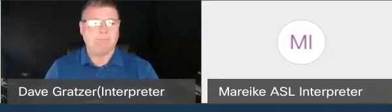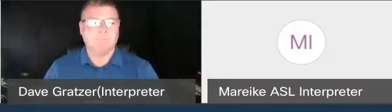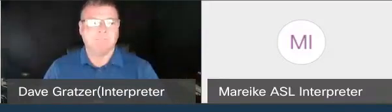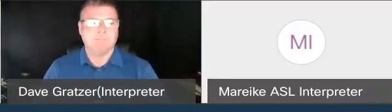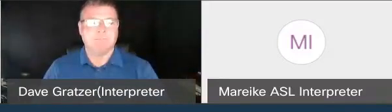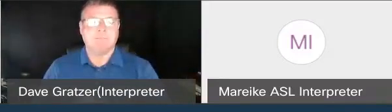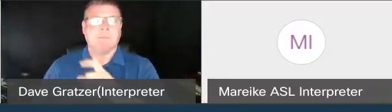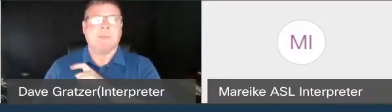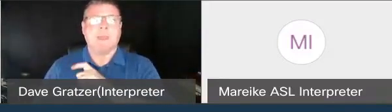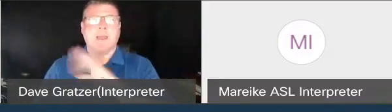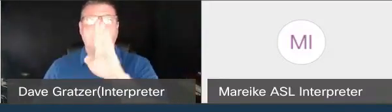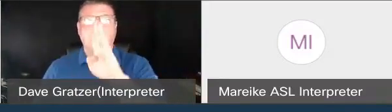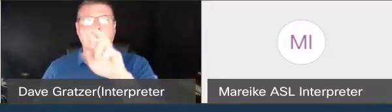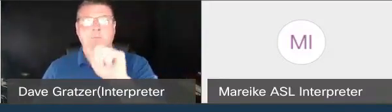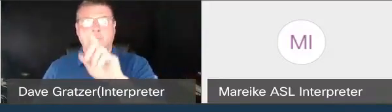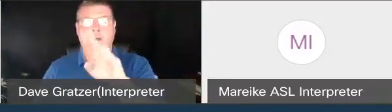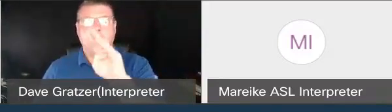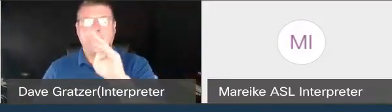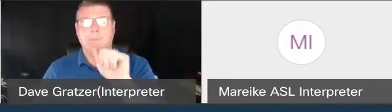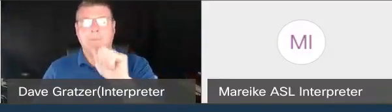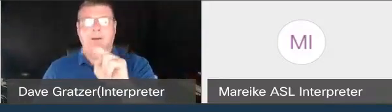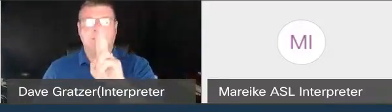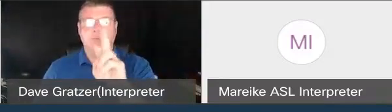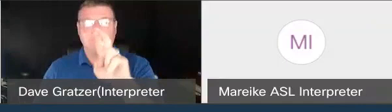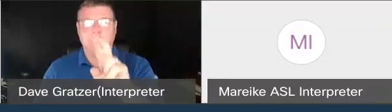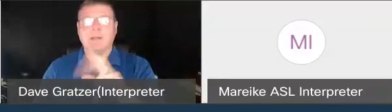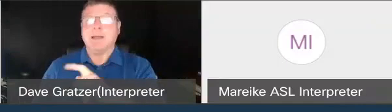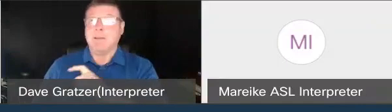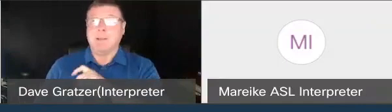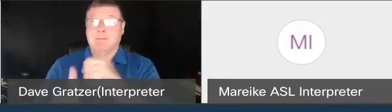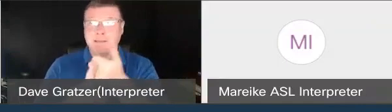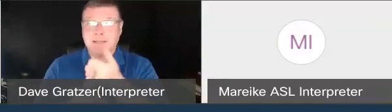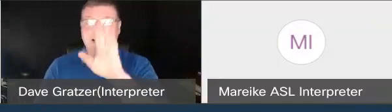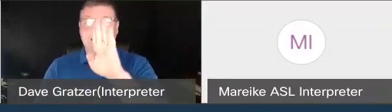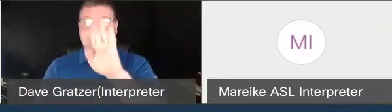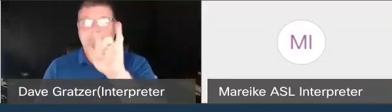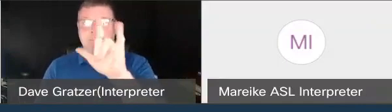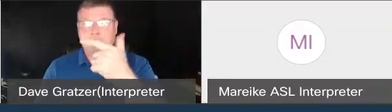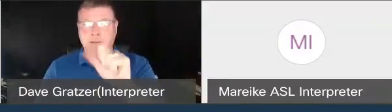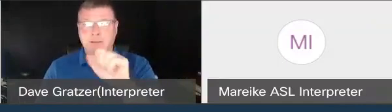Officer Brad Mansur, who is a police officer with the Billings, Montana Police Department.